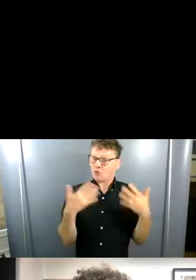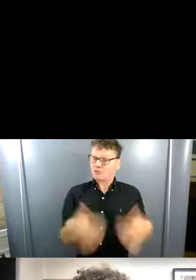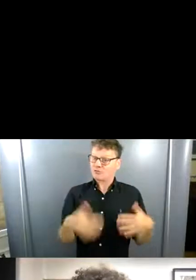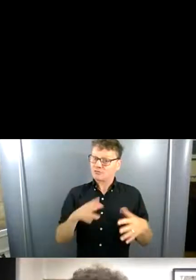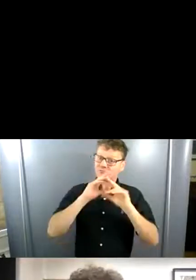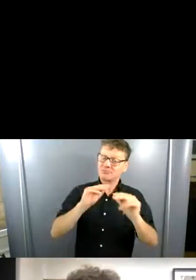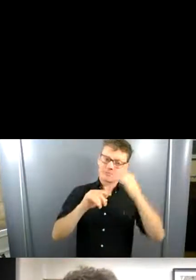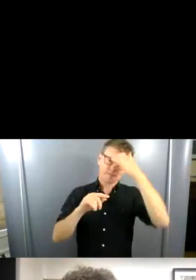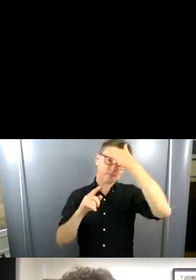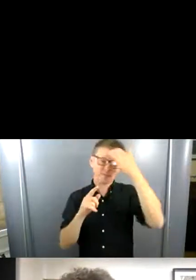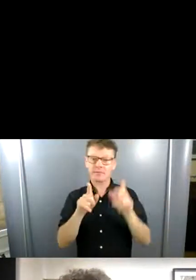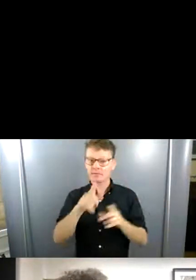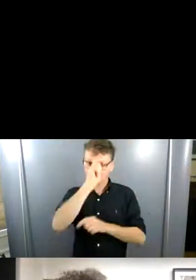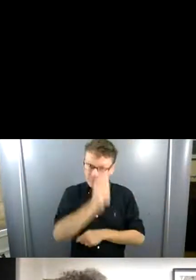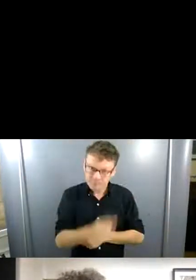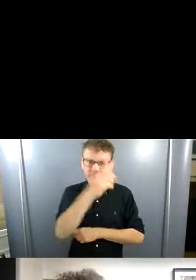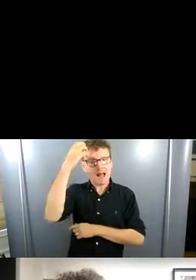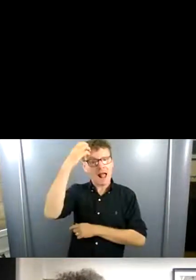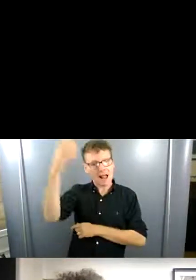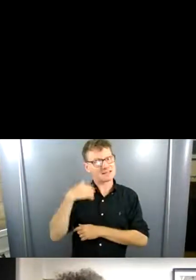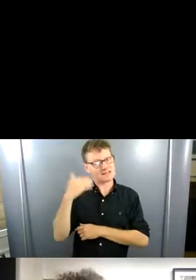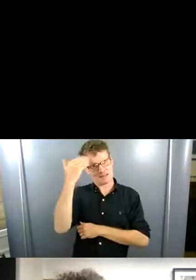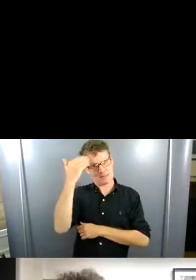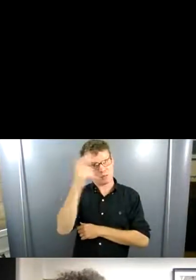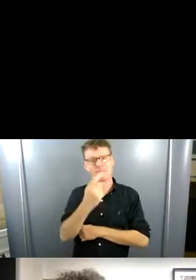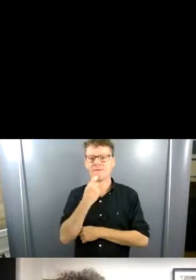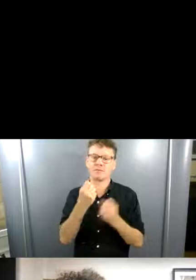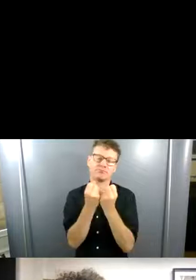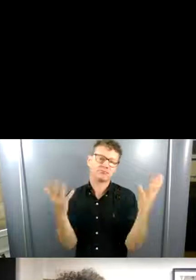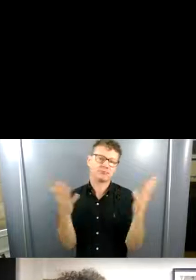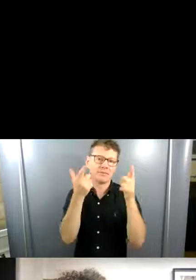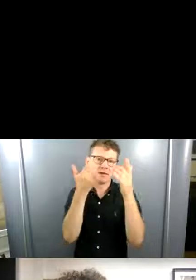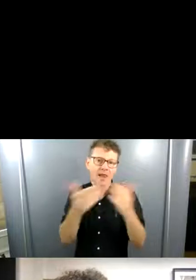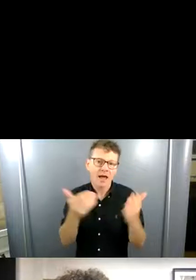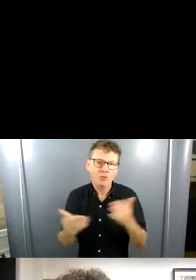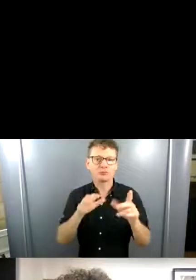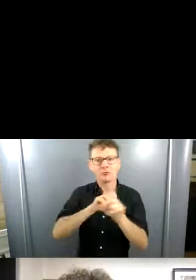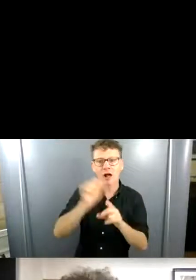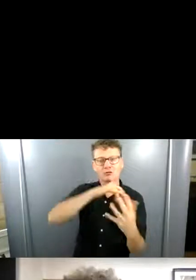which is home to many different languages and cultures and flourishing multilingualism